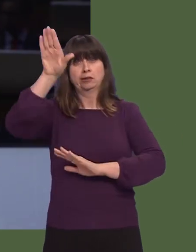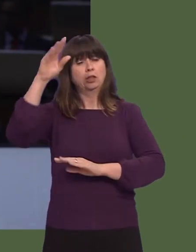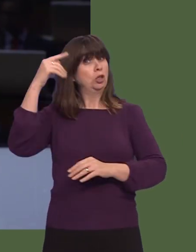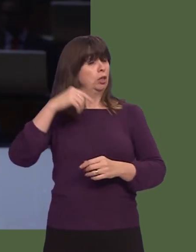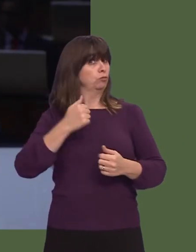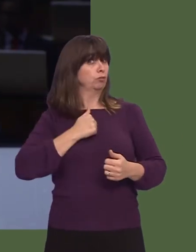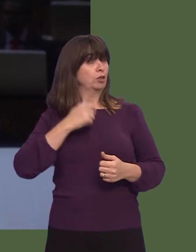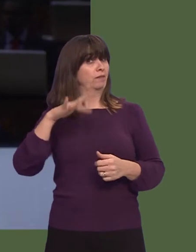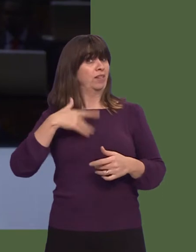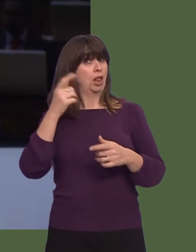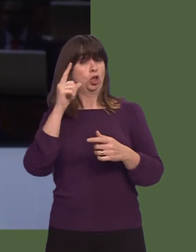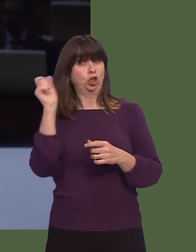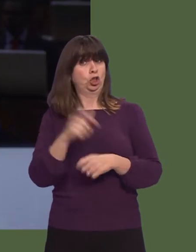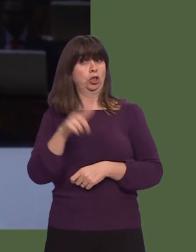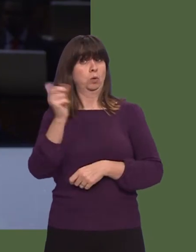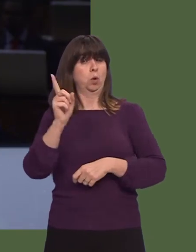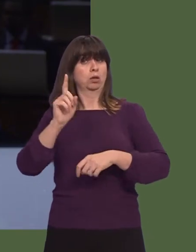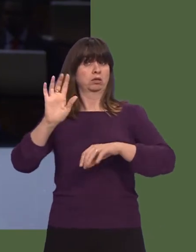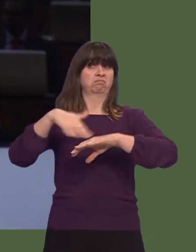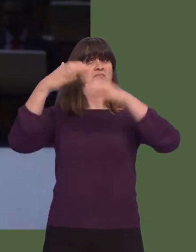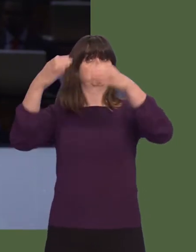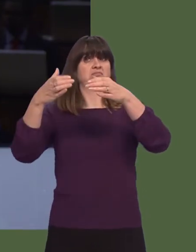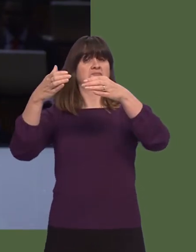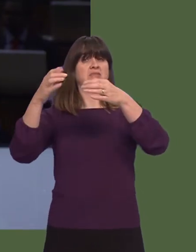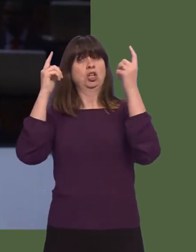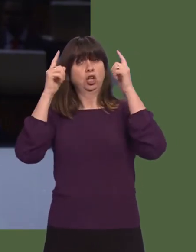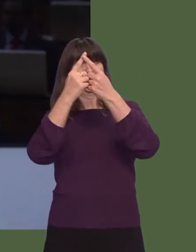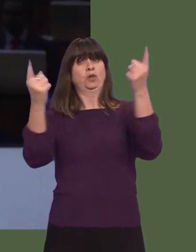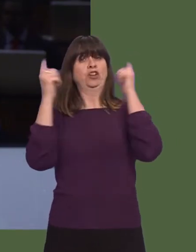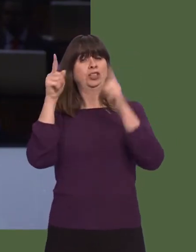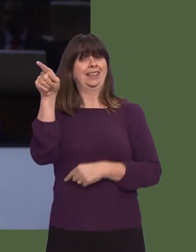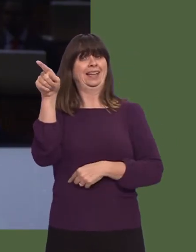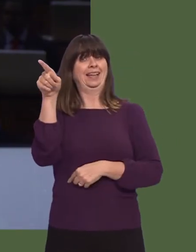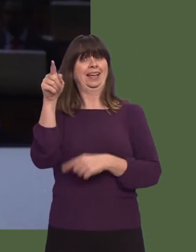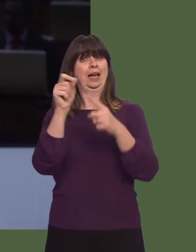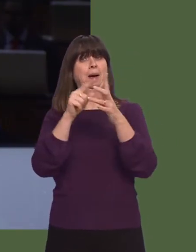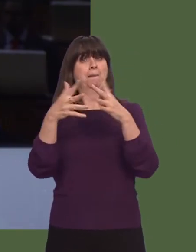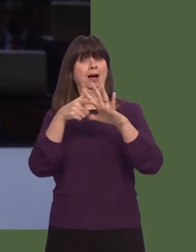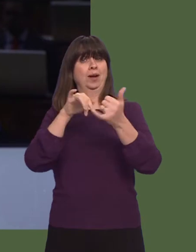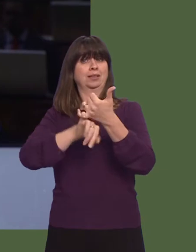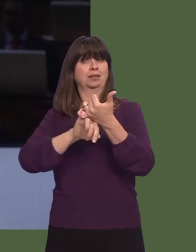facility within Powys could provide the stimulus needed to ensure that mid Wales has the right